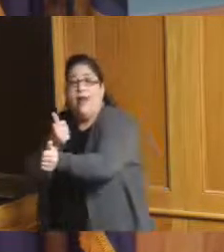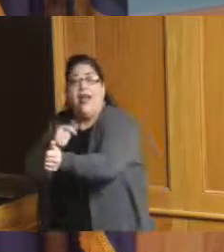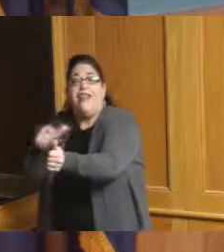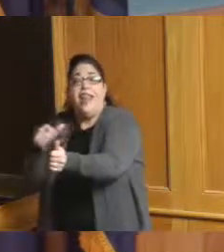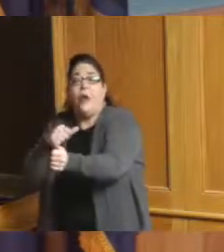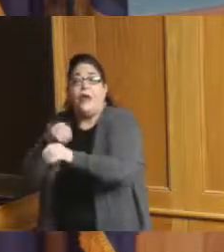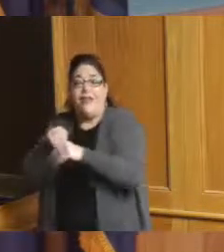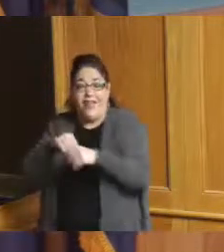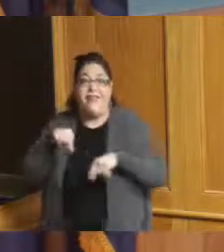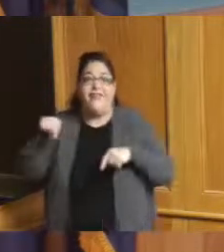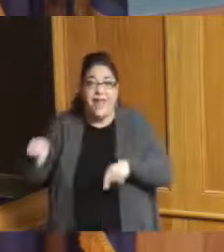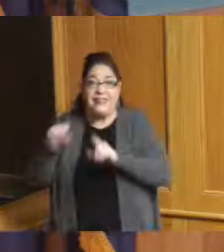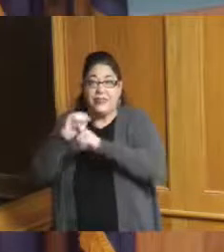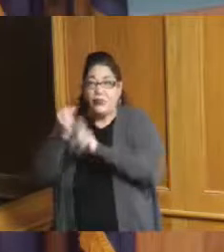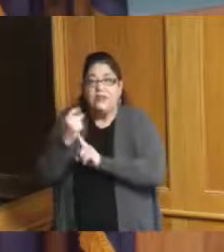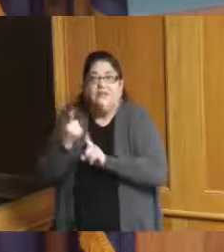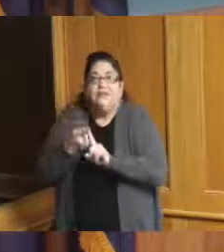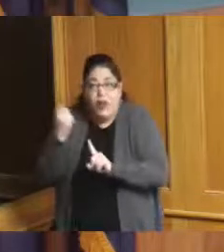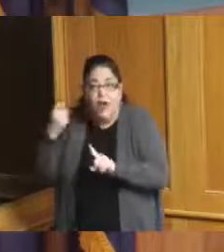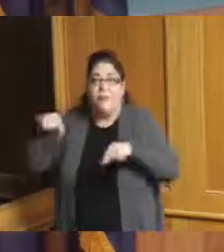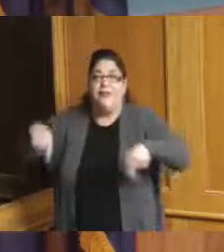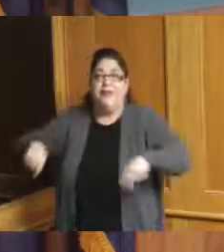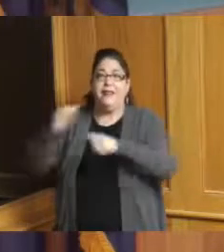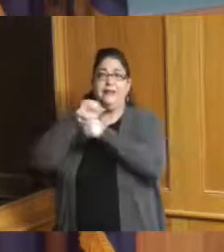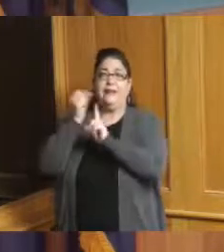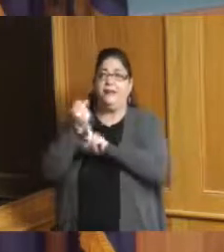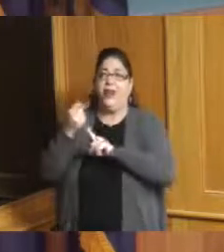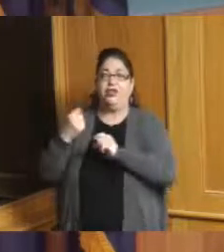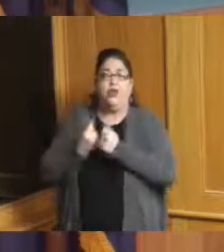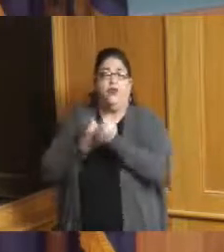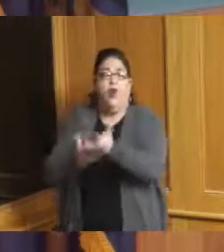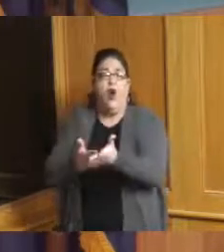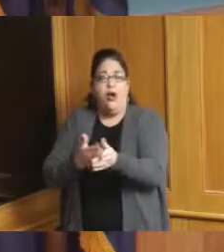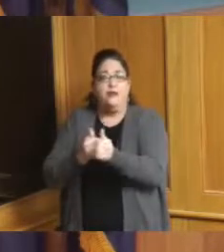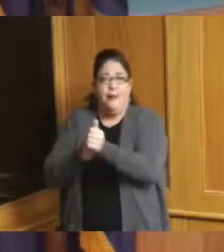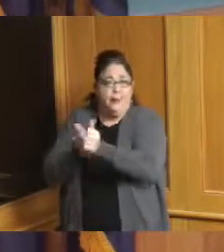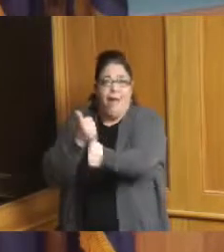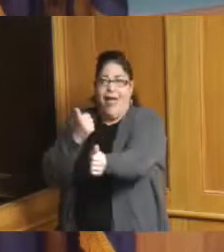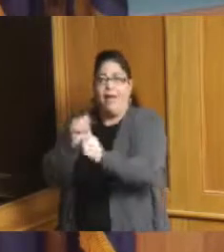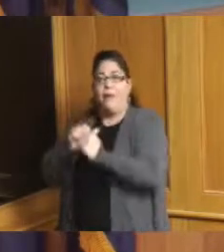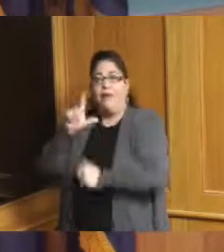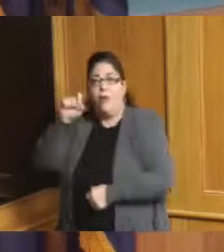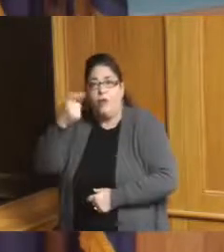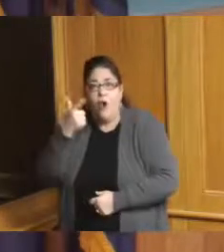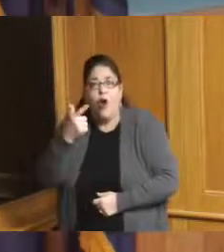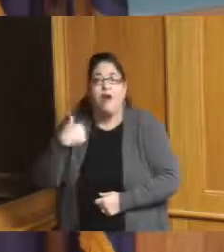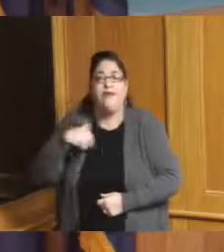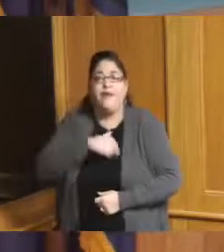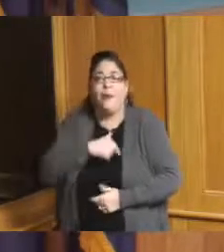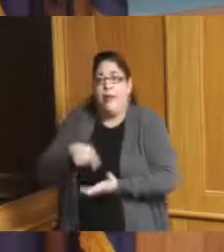state of emergency gas and electric getting ready to be cut off in the winter that's a state of